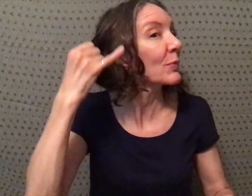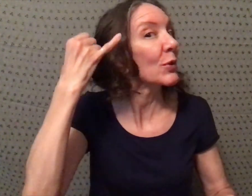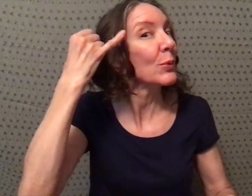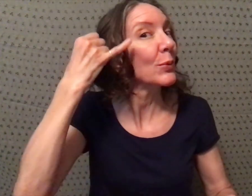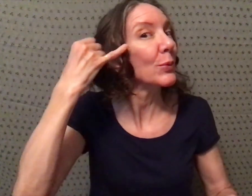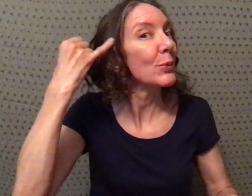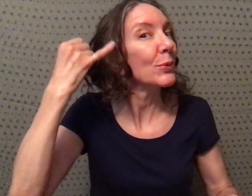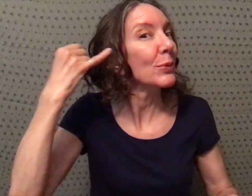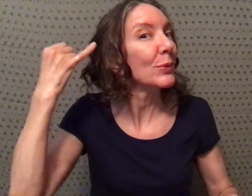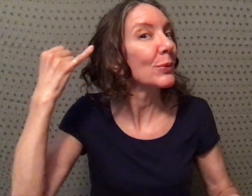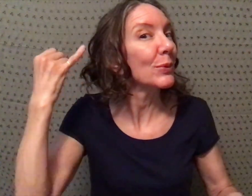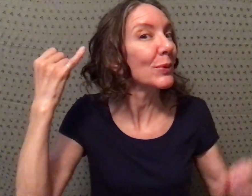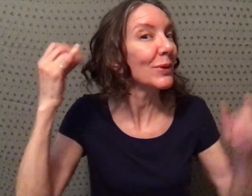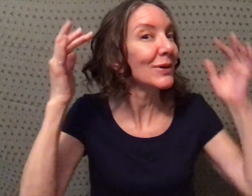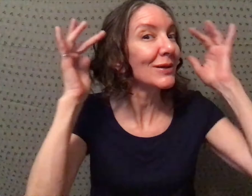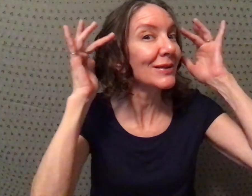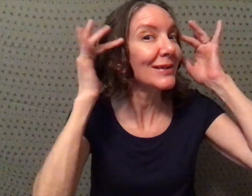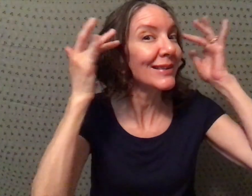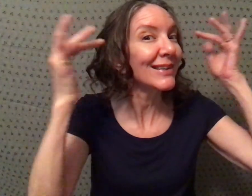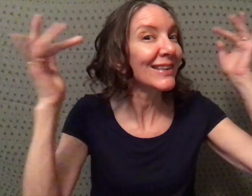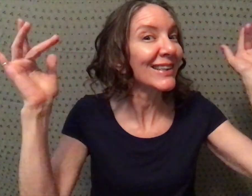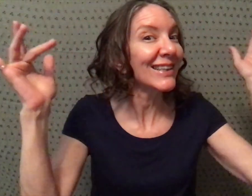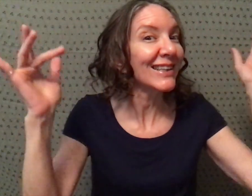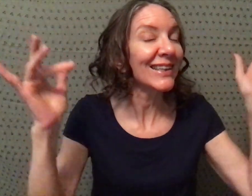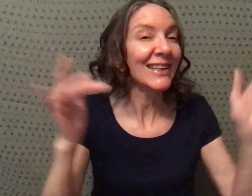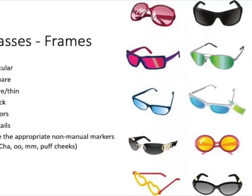Be sure to include other details of the glasses...